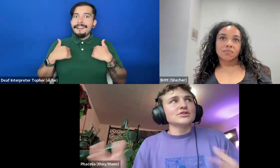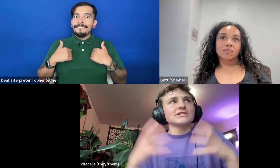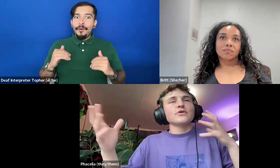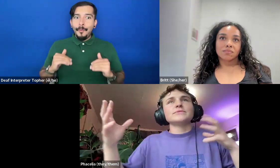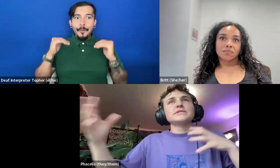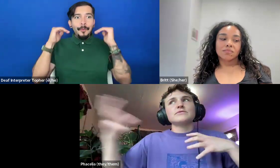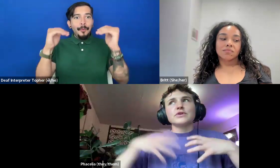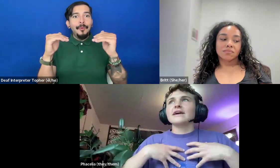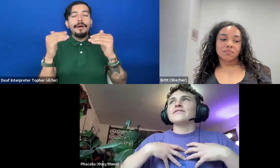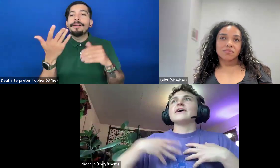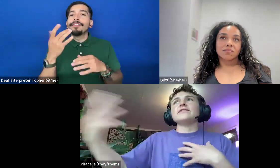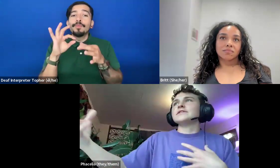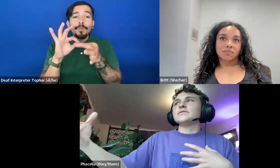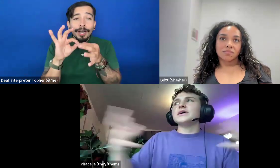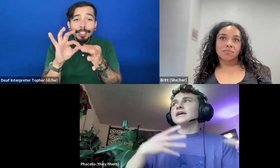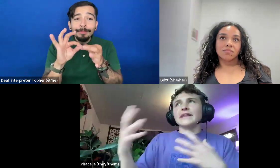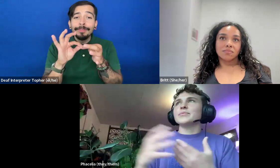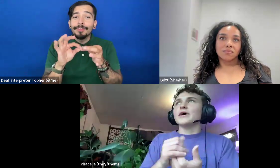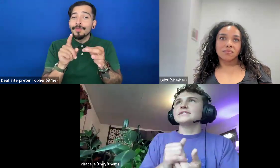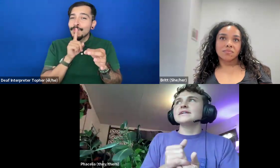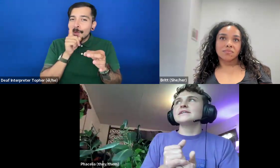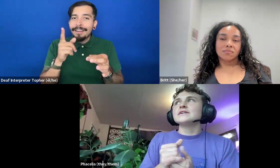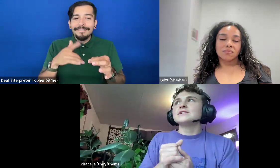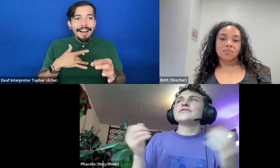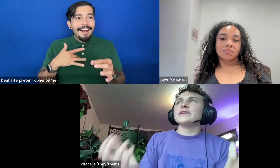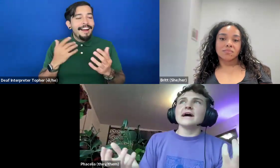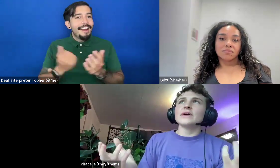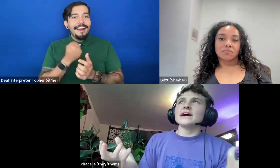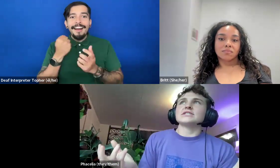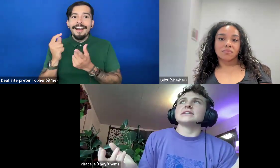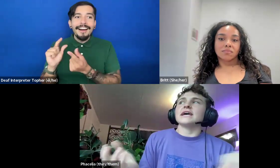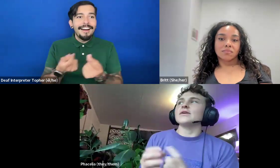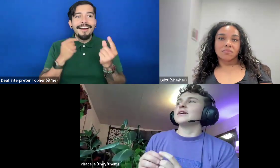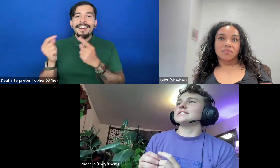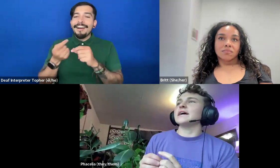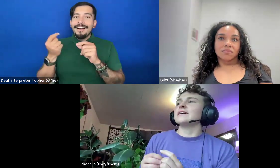it transforms the caregiver and the recipient in that process. So if, in that way, I just think care work is